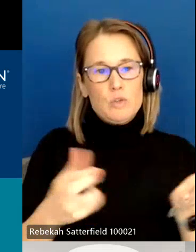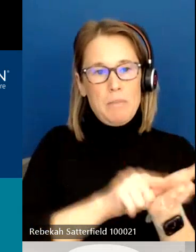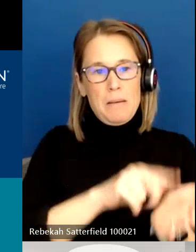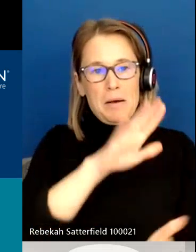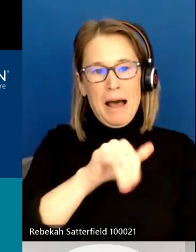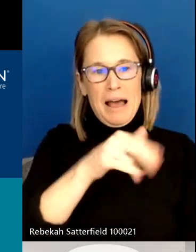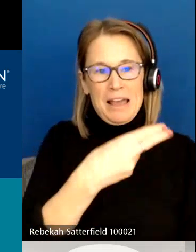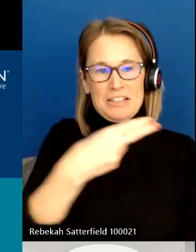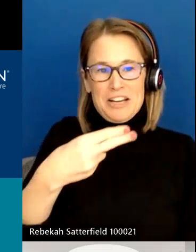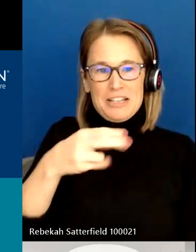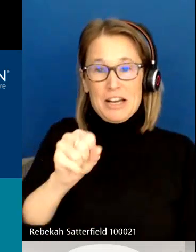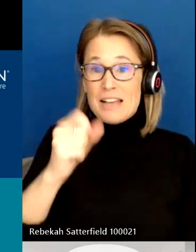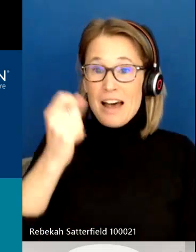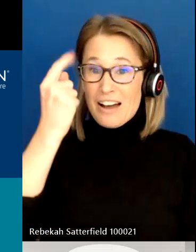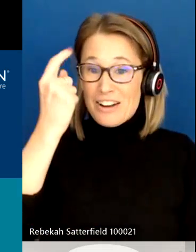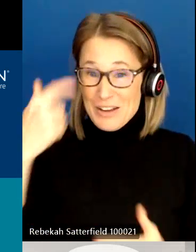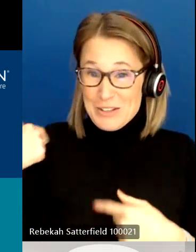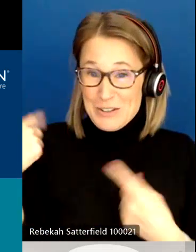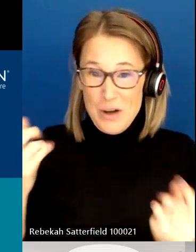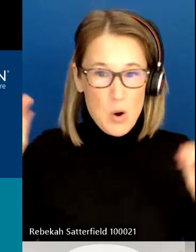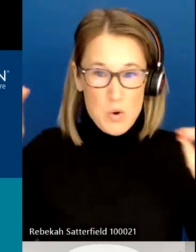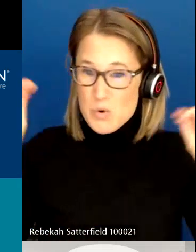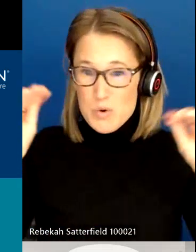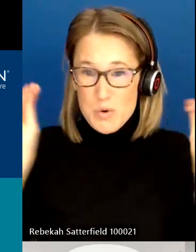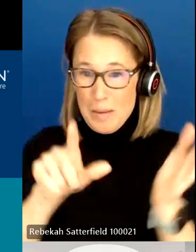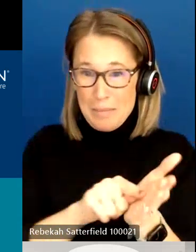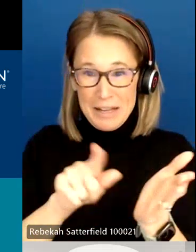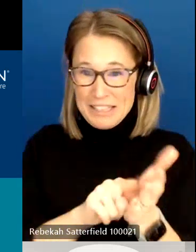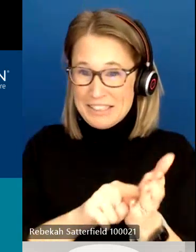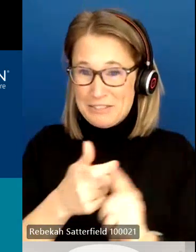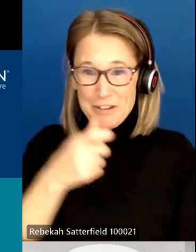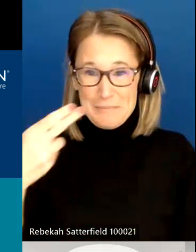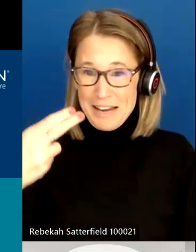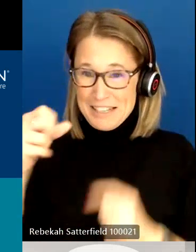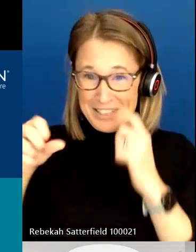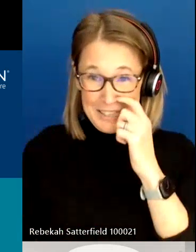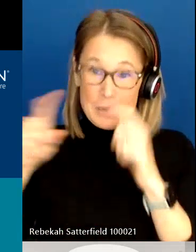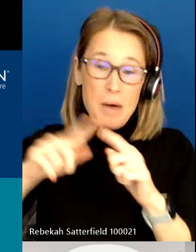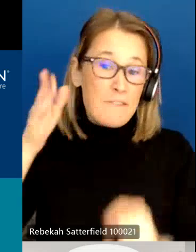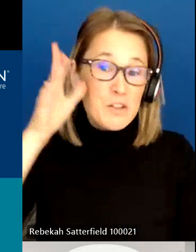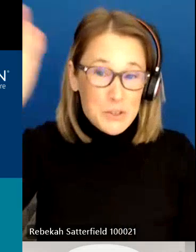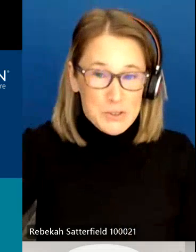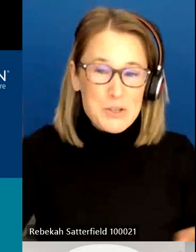right now for for us to discuss but at some point in the future it's likely there will be guidance